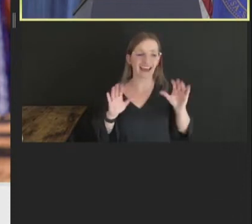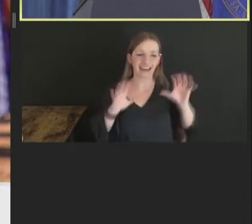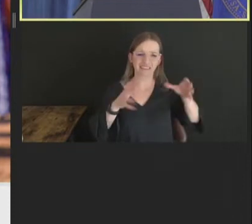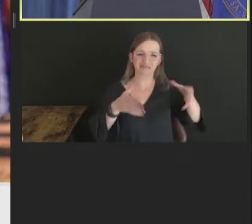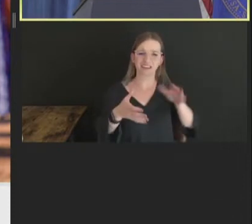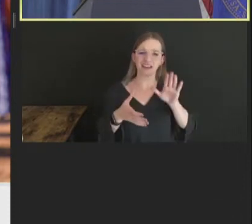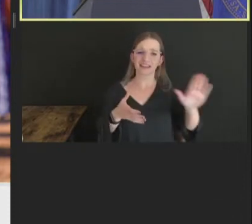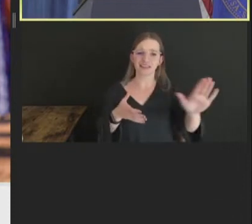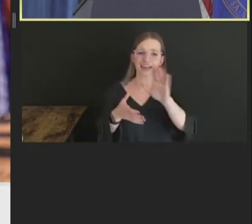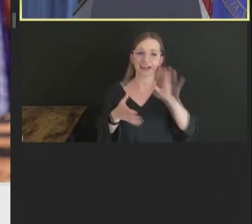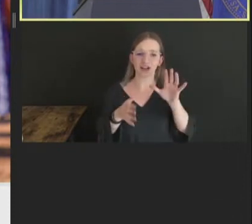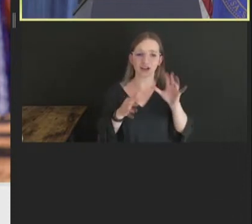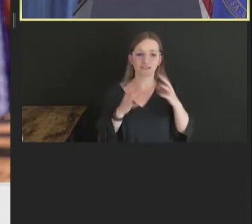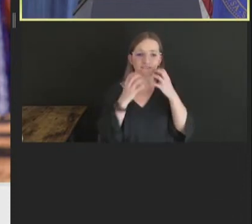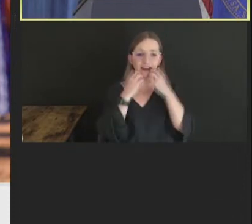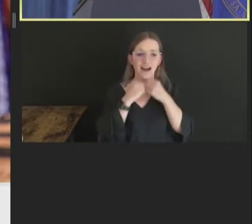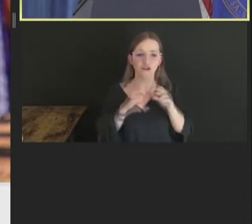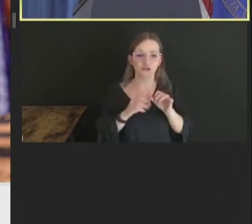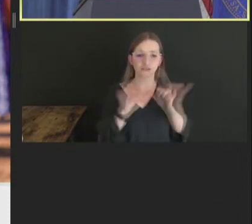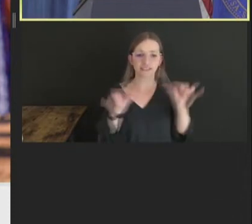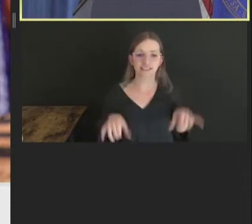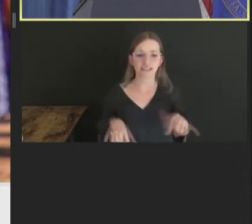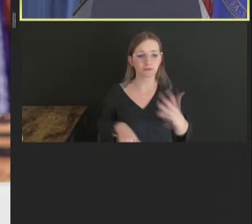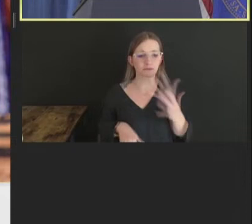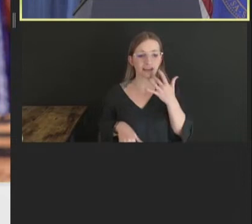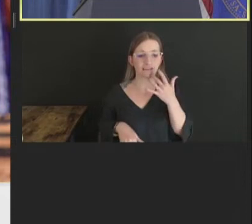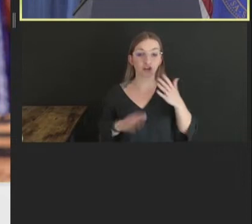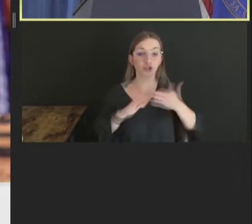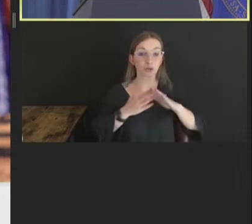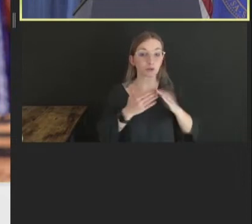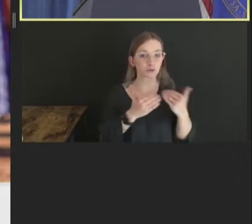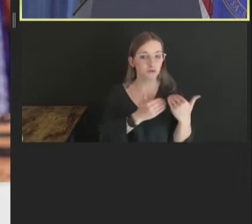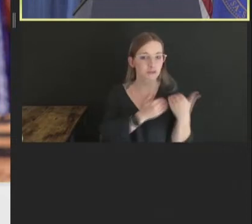I just want to say, of course, tribes are different and they have different traditions